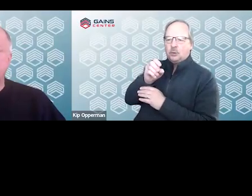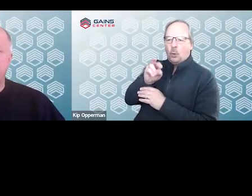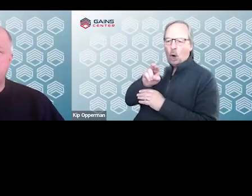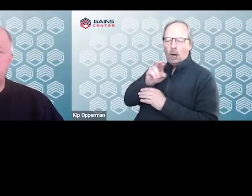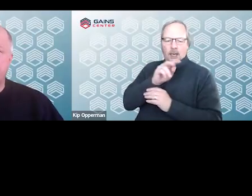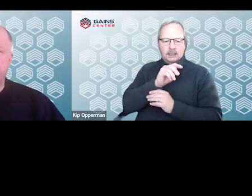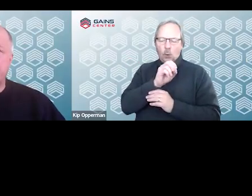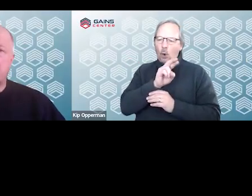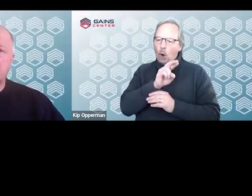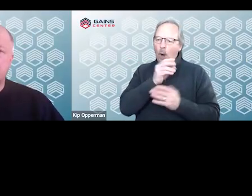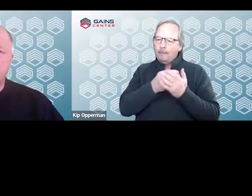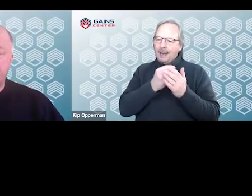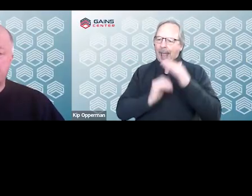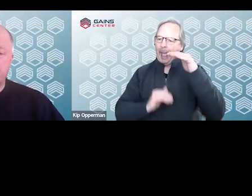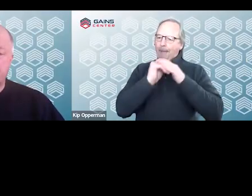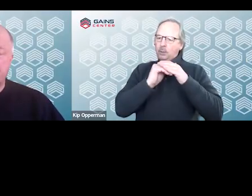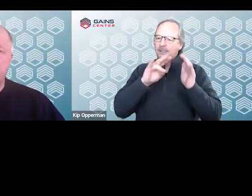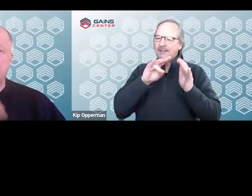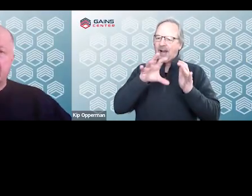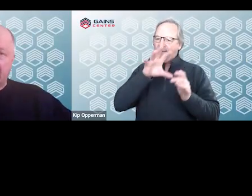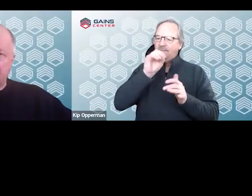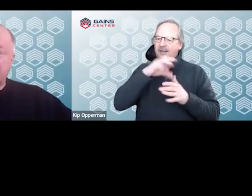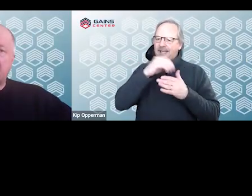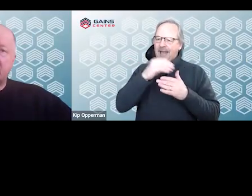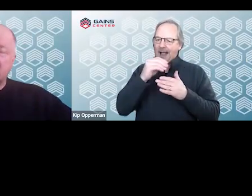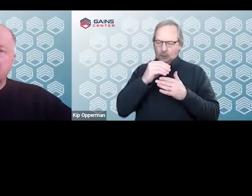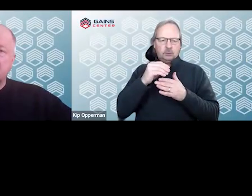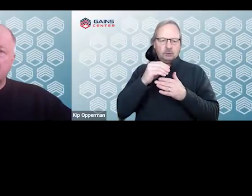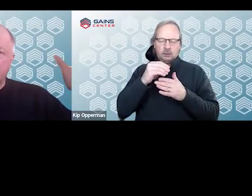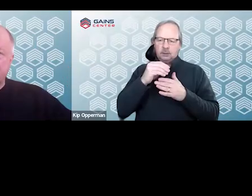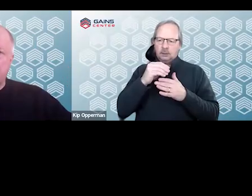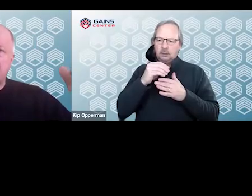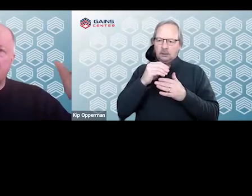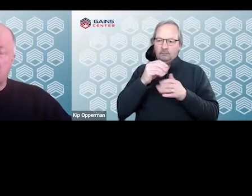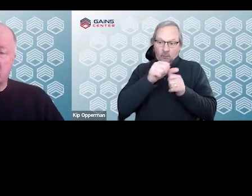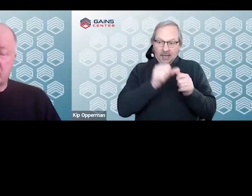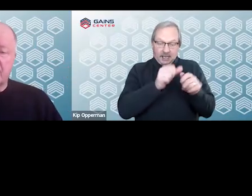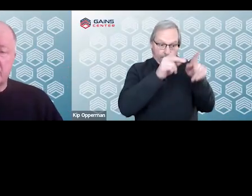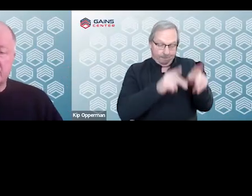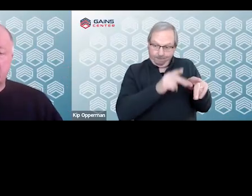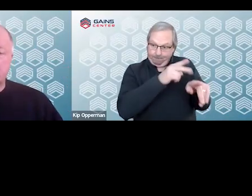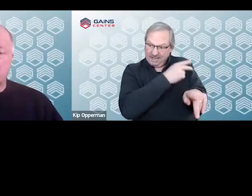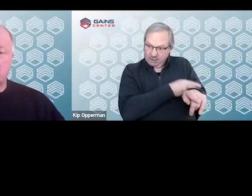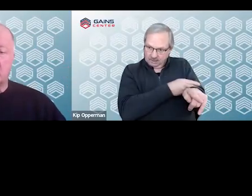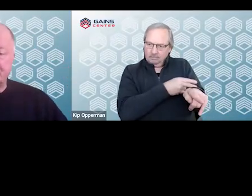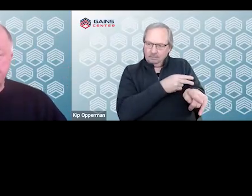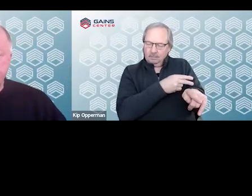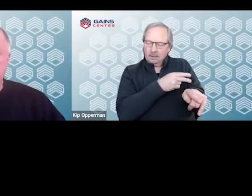up to $750 per patient per year in a designed evidence-based protocol.